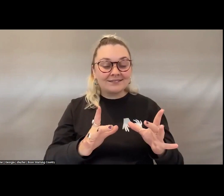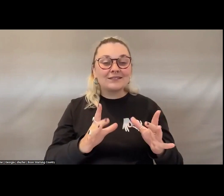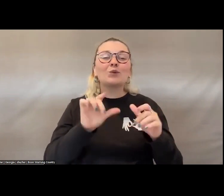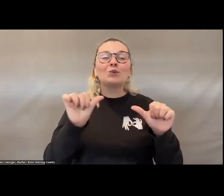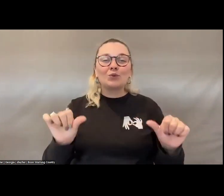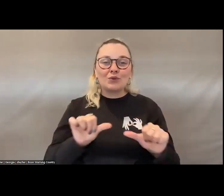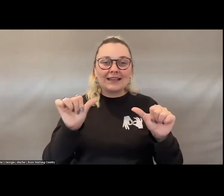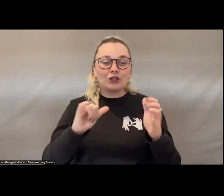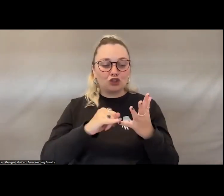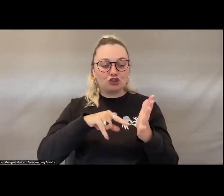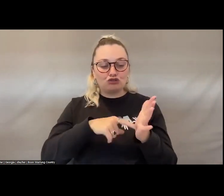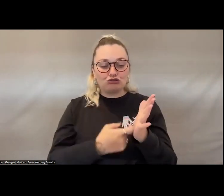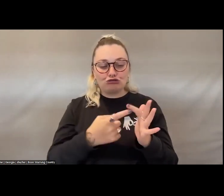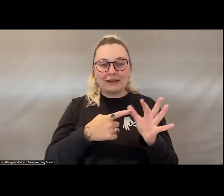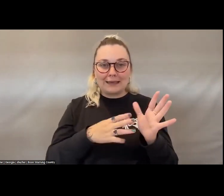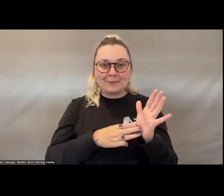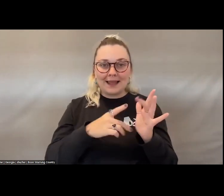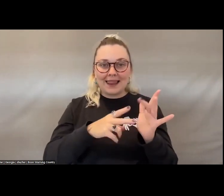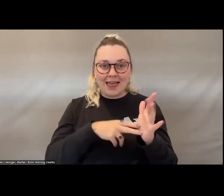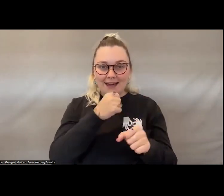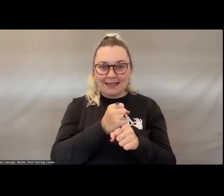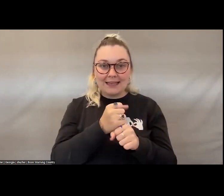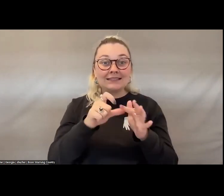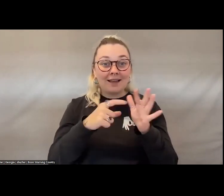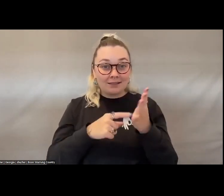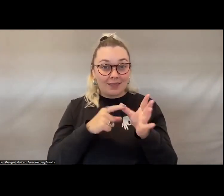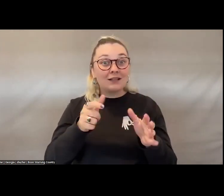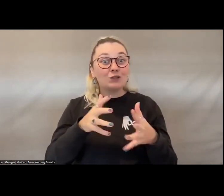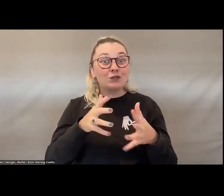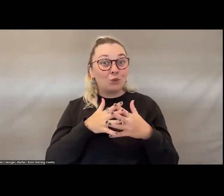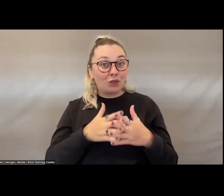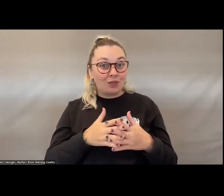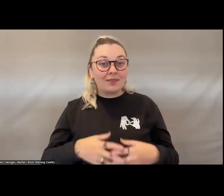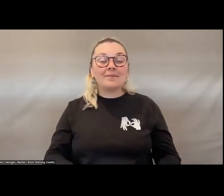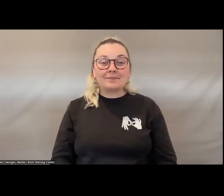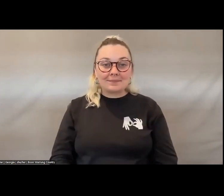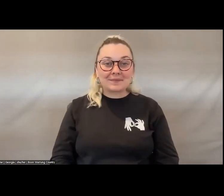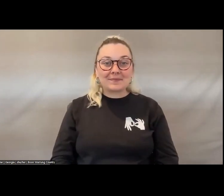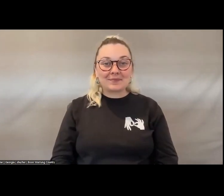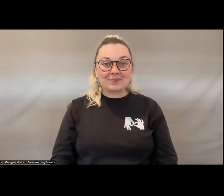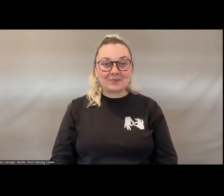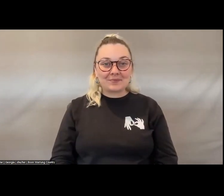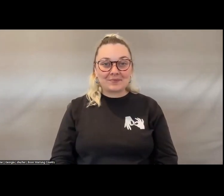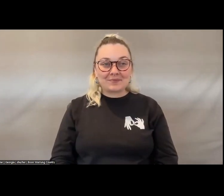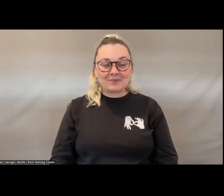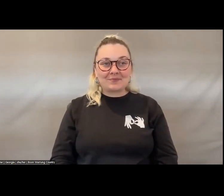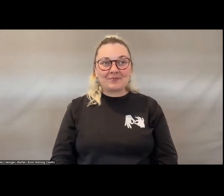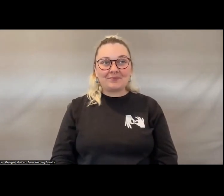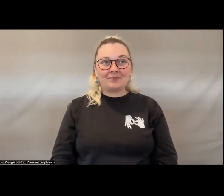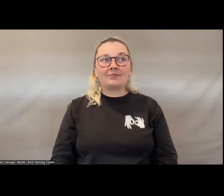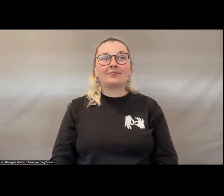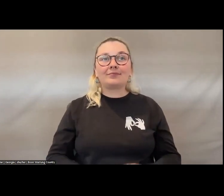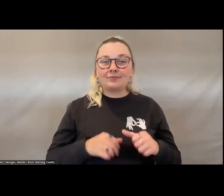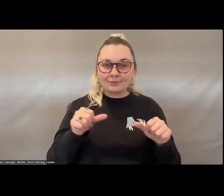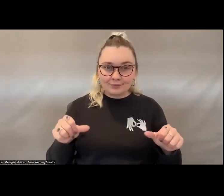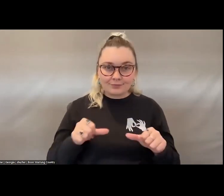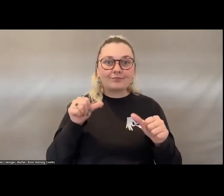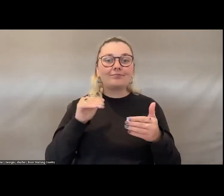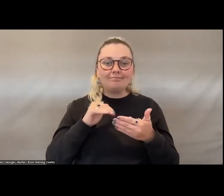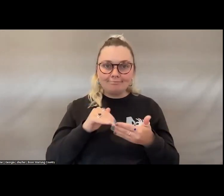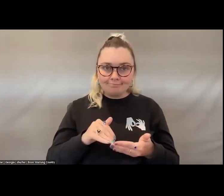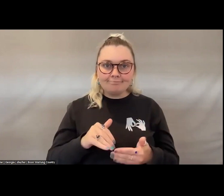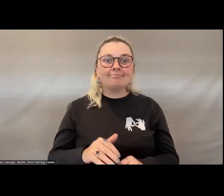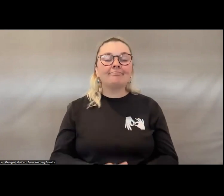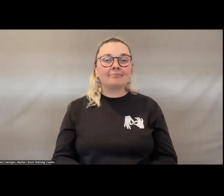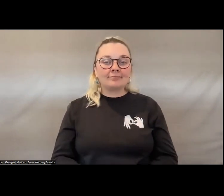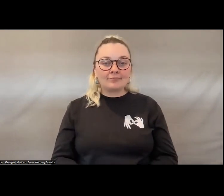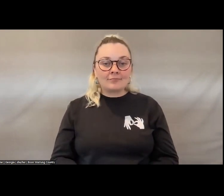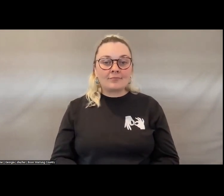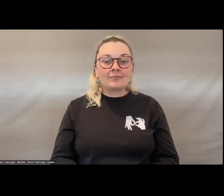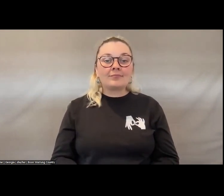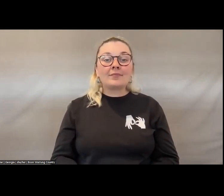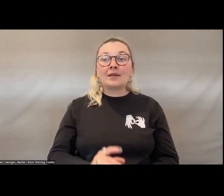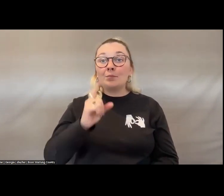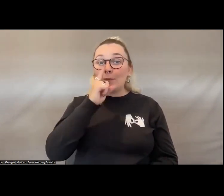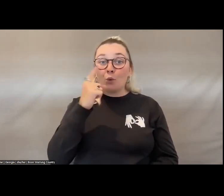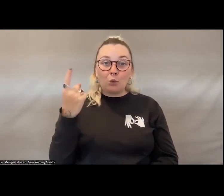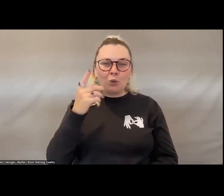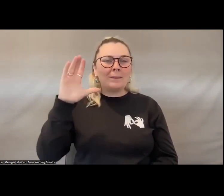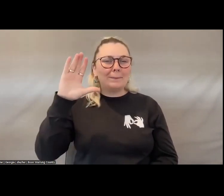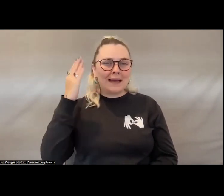Streamlining data, that is useful. Helpful. And those people who have said about feeling more